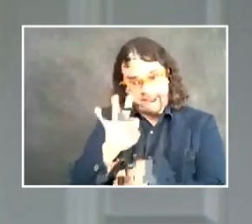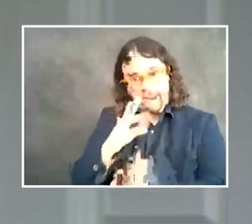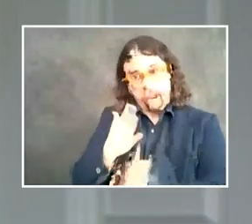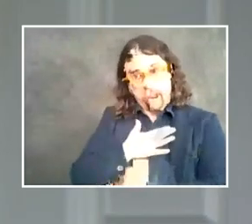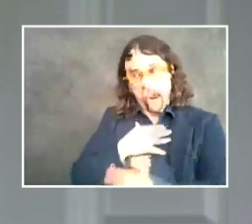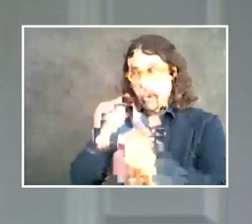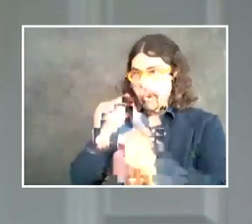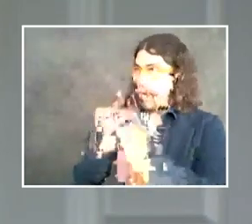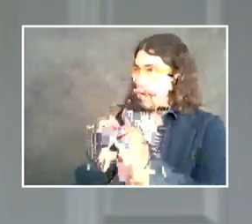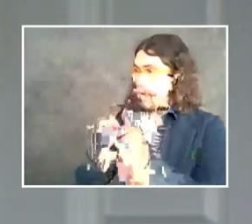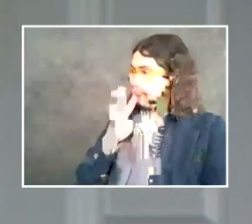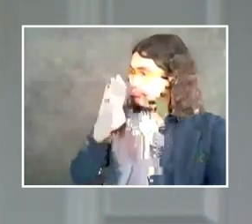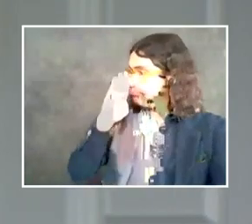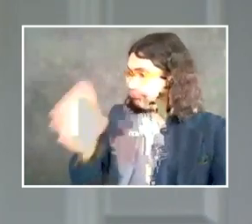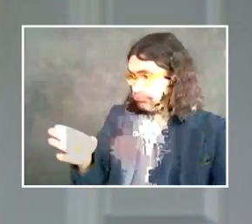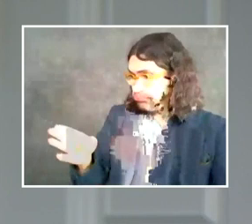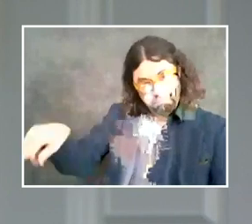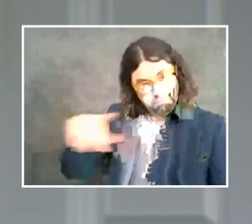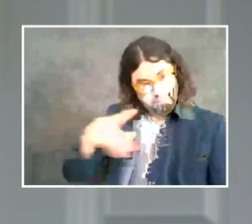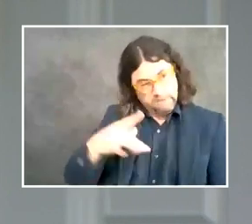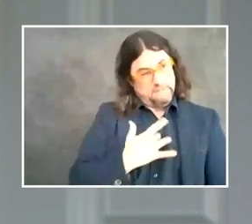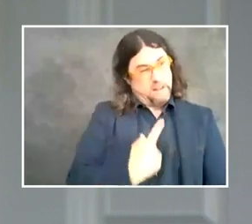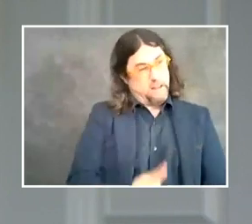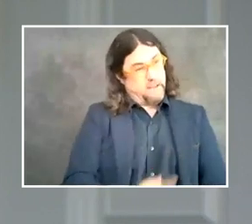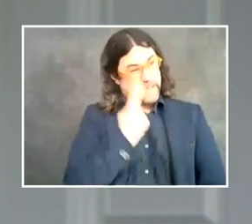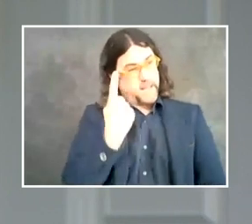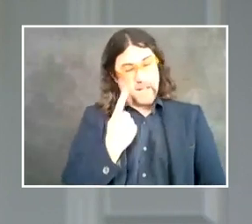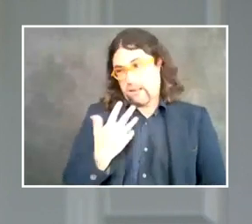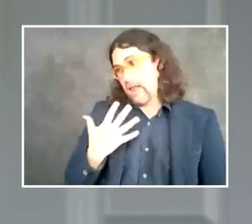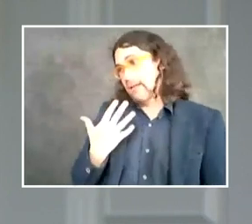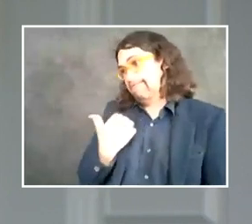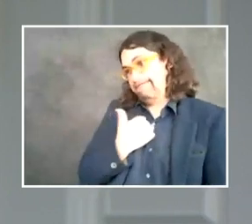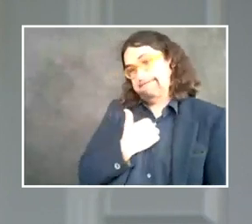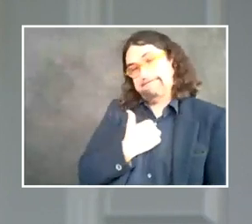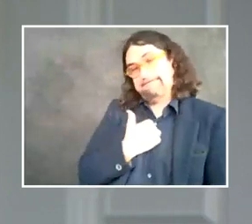COMMISSIONER, DO YOU WANT TO SPEAK TO THE CROSSING GUARD ISSUE?